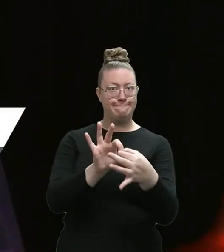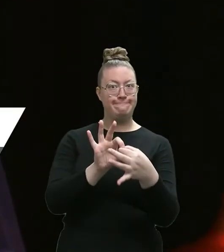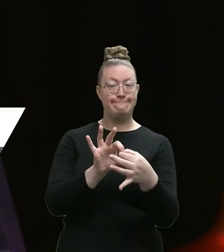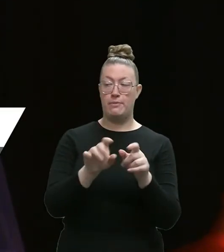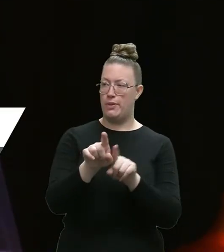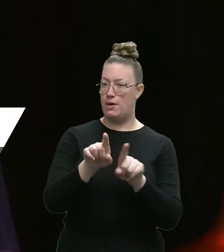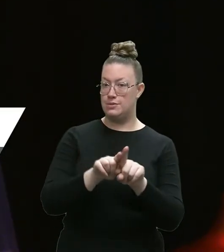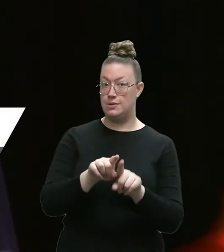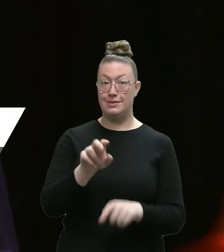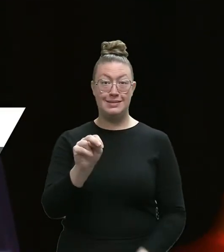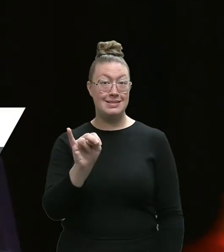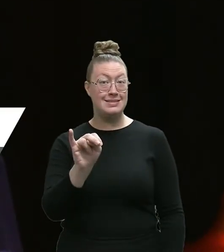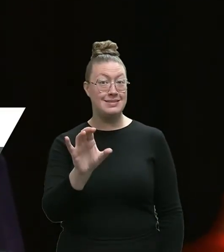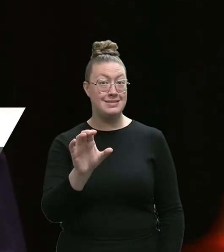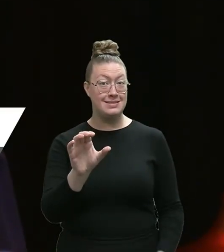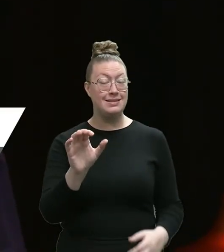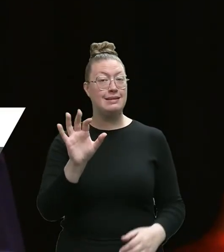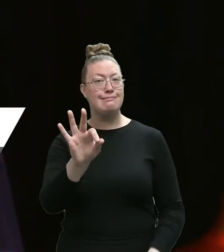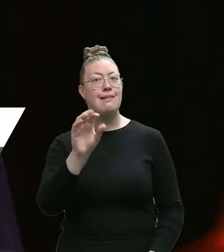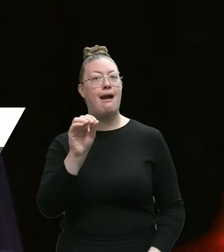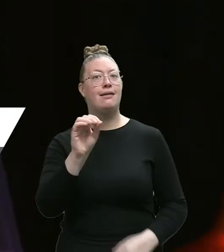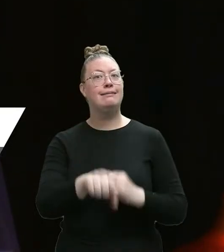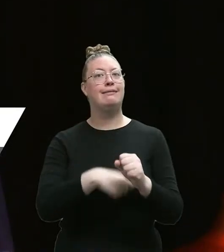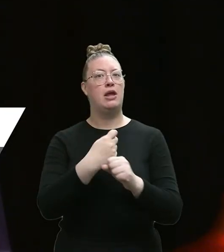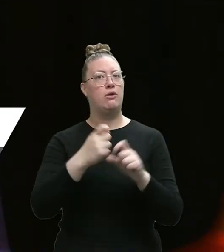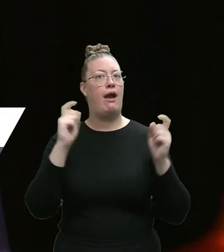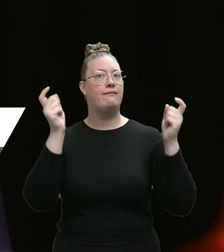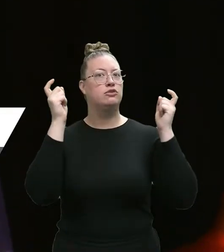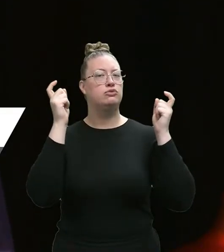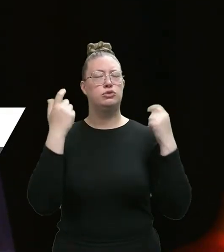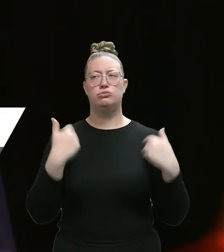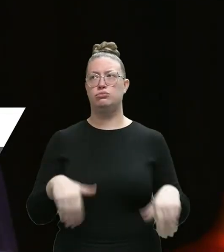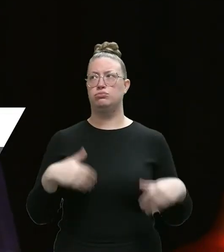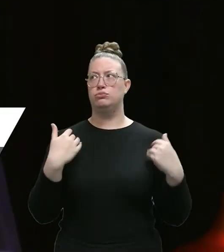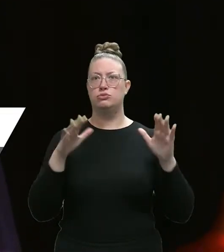to the student body that you were elected to represent. I wish you every success in the future